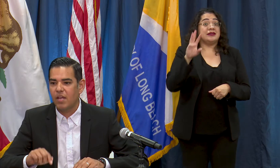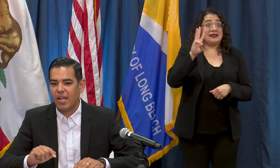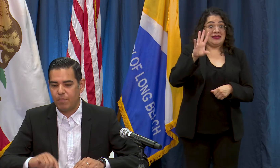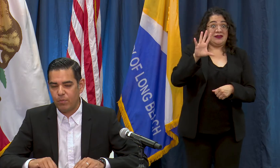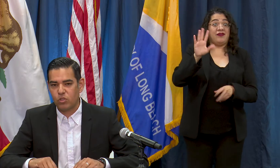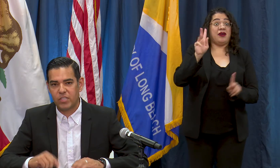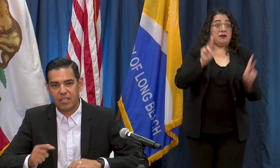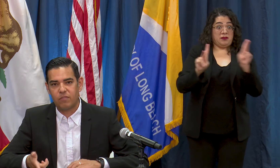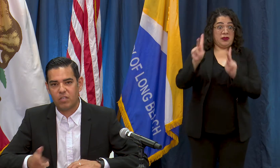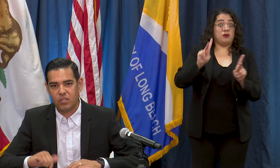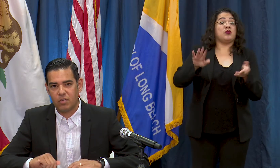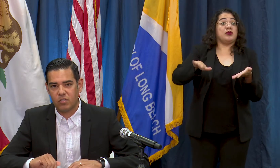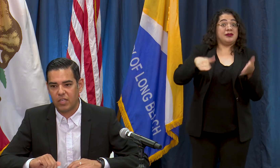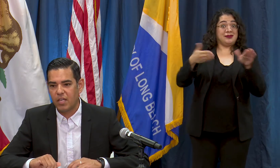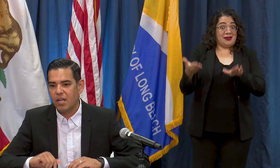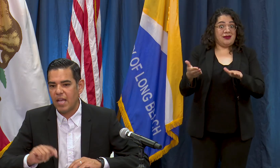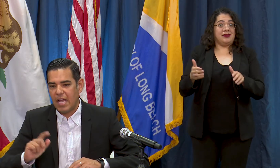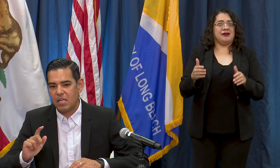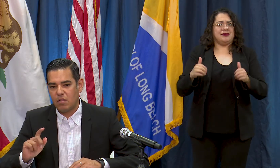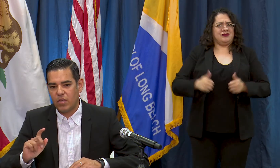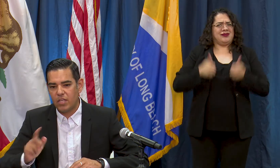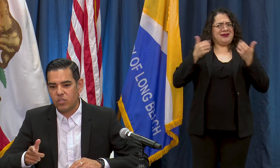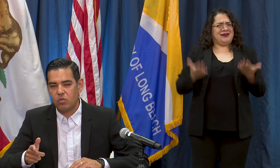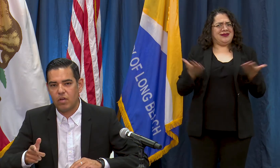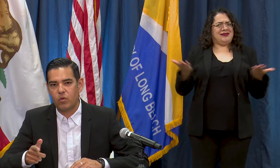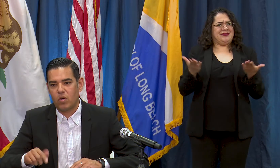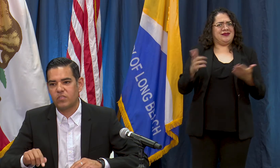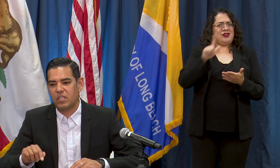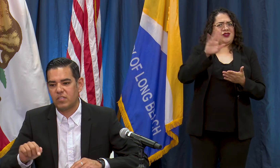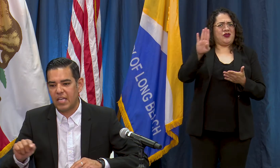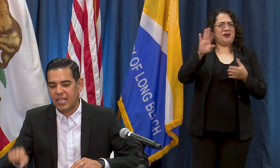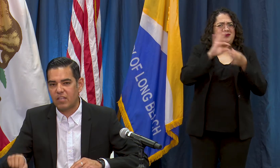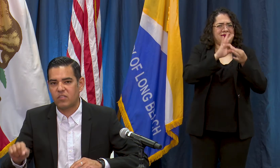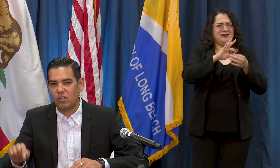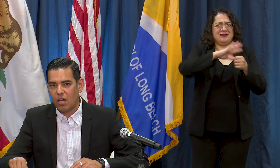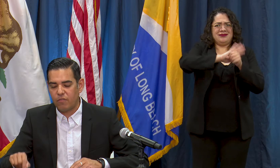people should take it very seriously and the issue of course is that yes